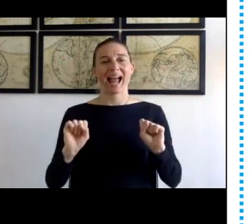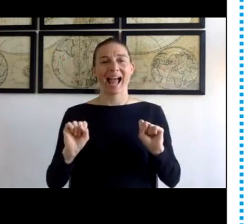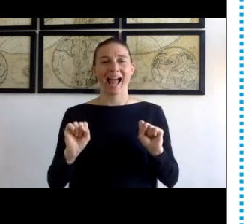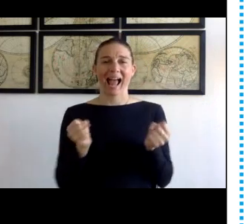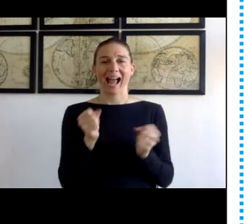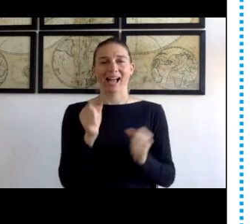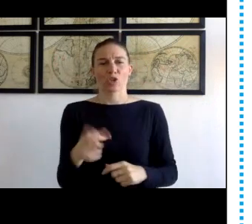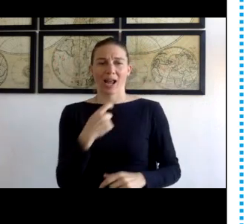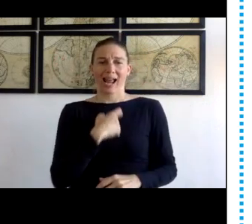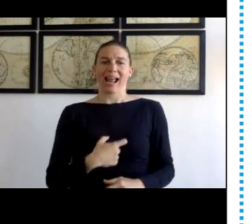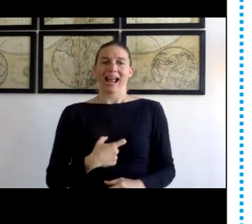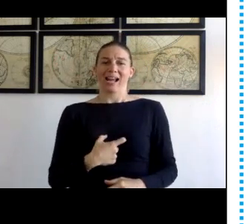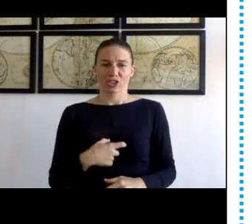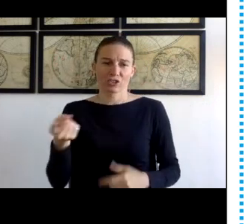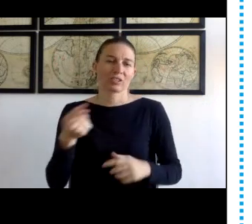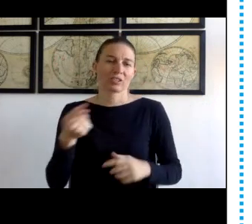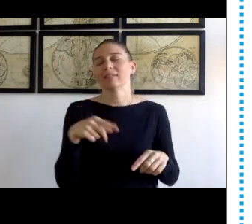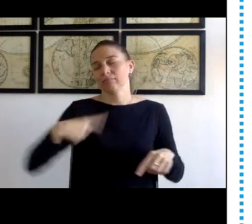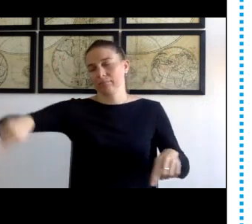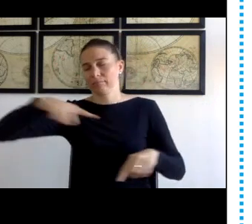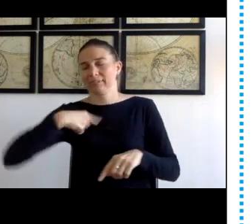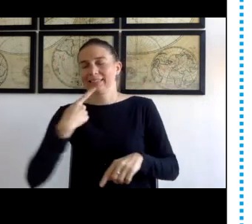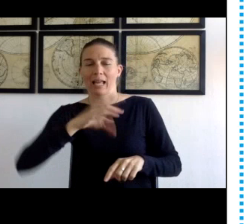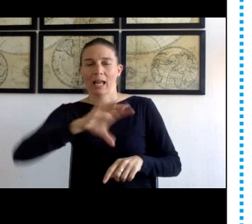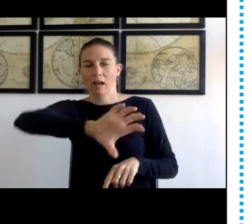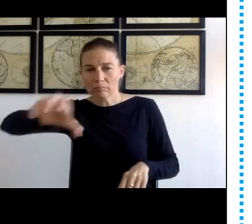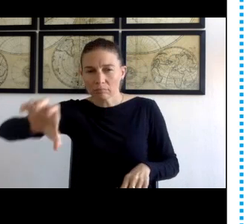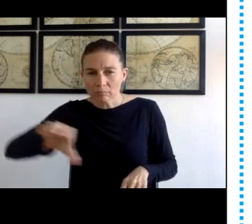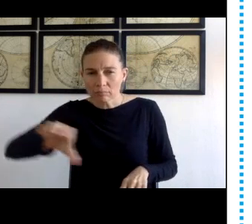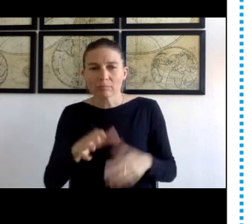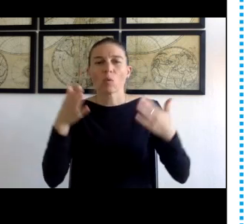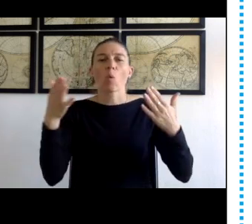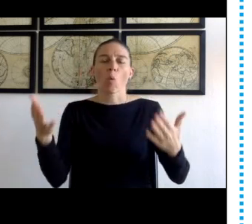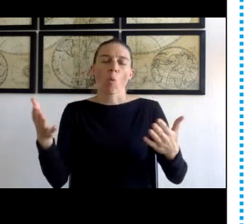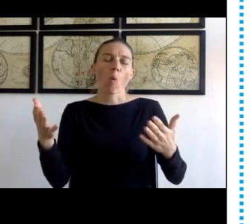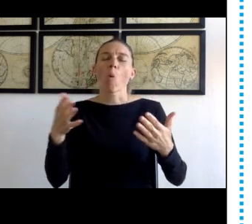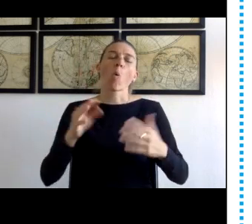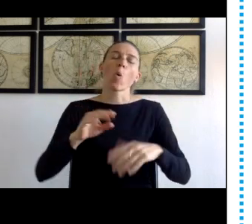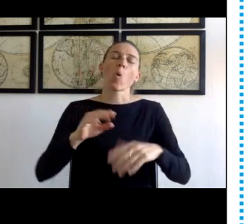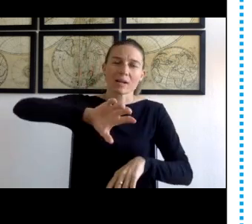we often say Member States, National regulatory and other competent bodies.